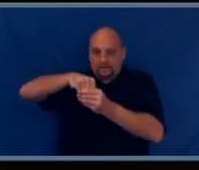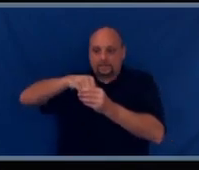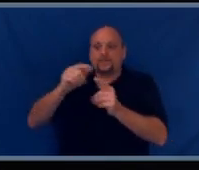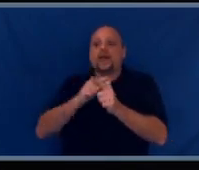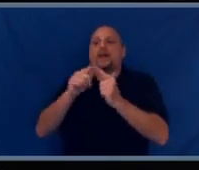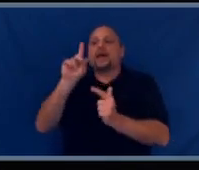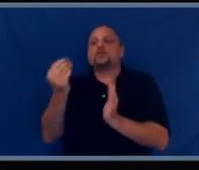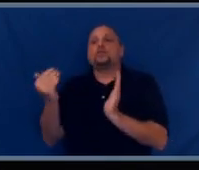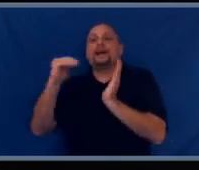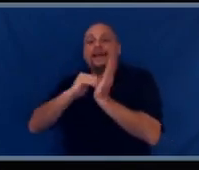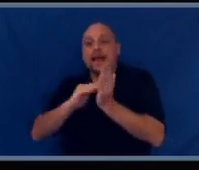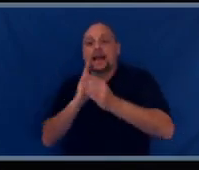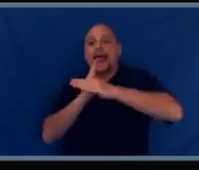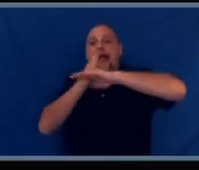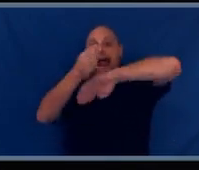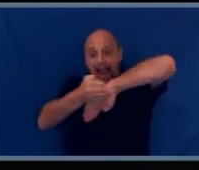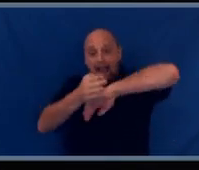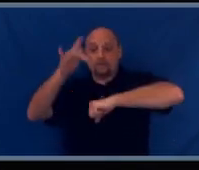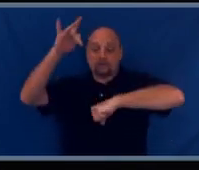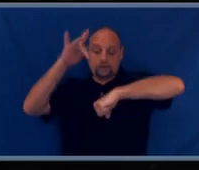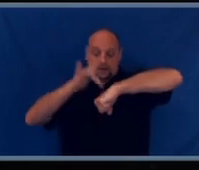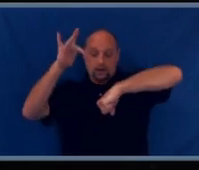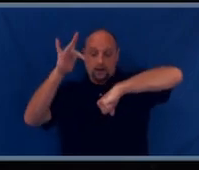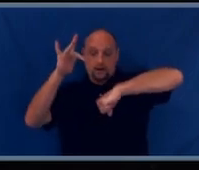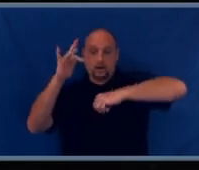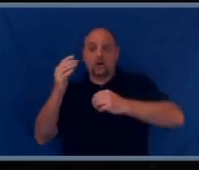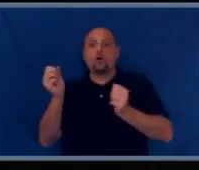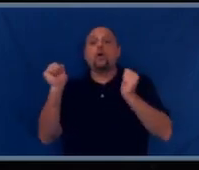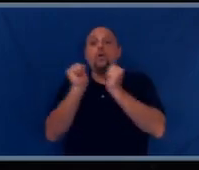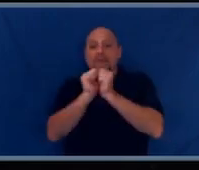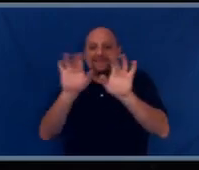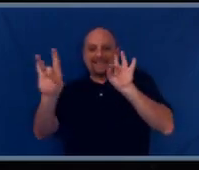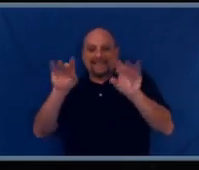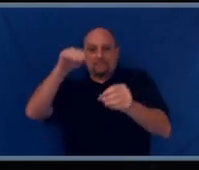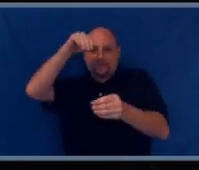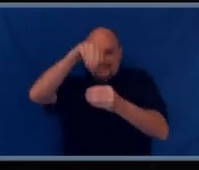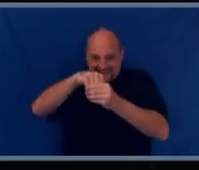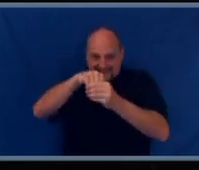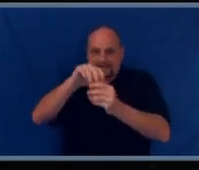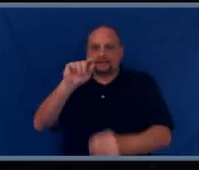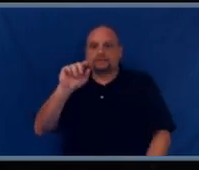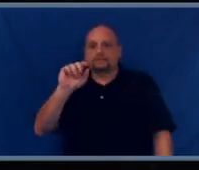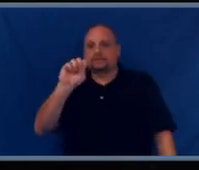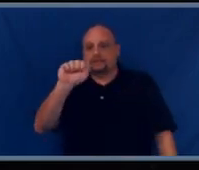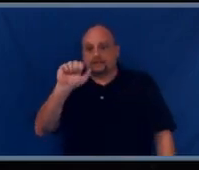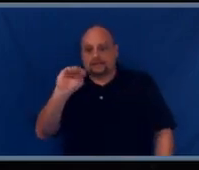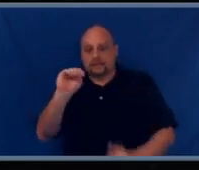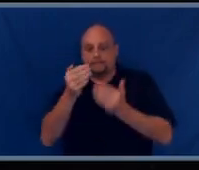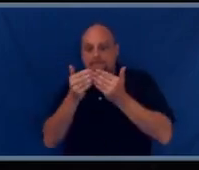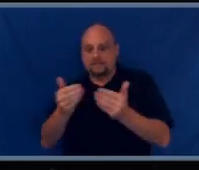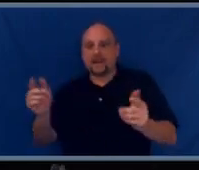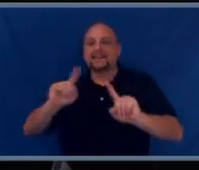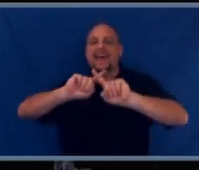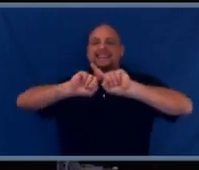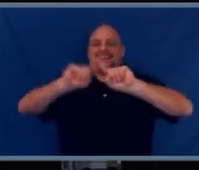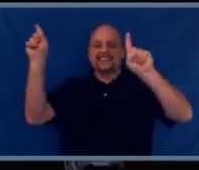IT AGAIN AFTER, WITH SAMPLE. AND THE DIFFERENCE IN THE MEASUREMENT SHOULD GIVE US